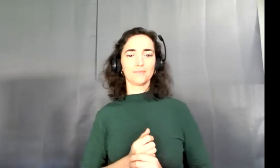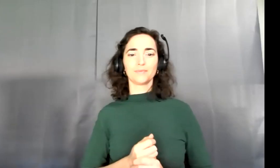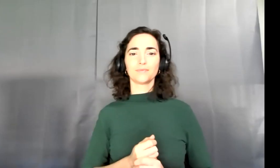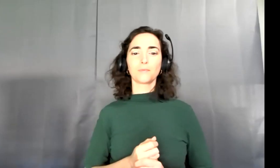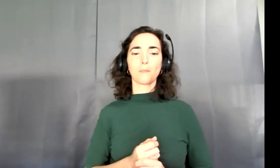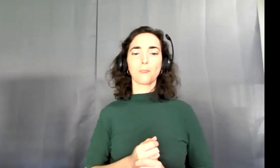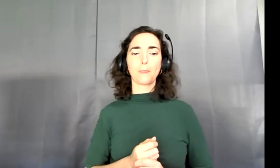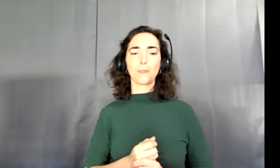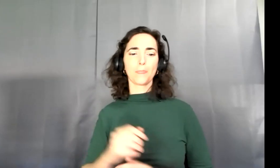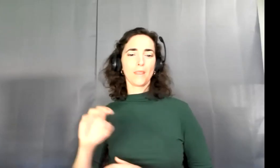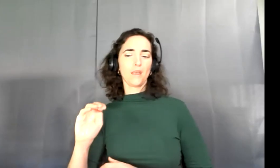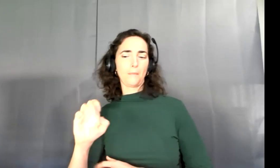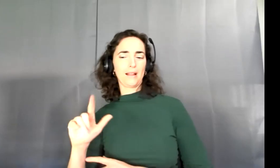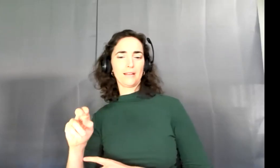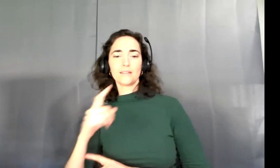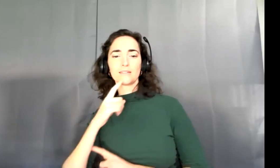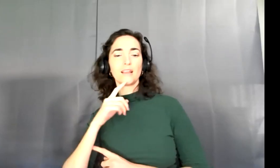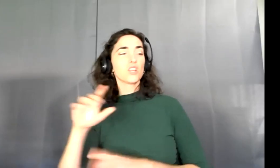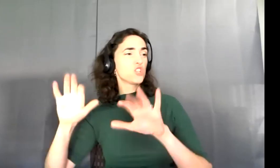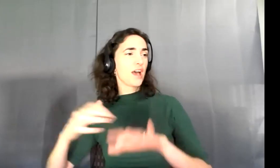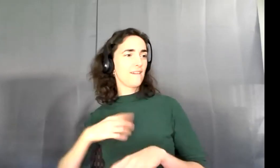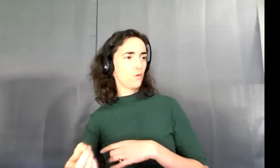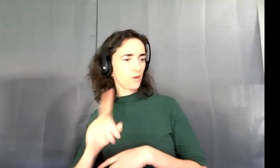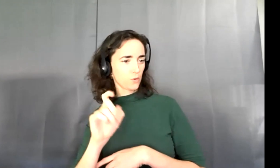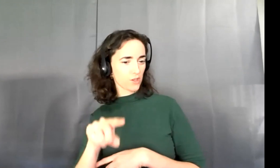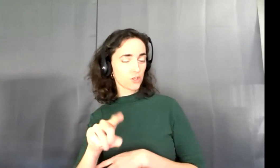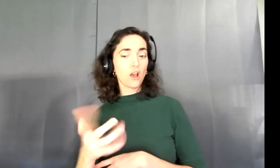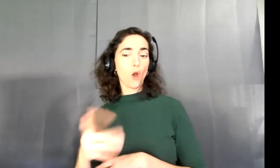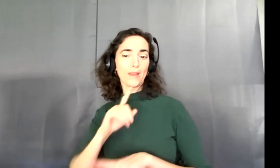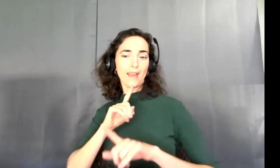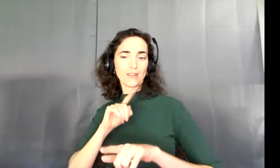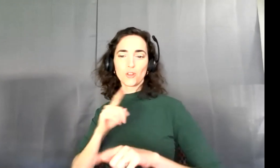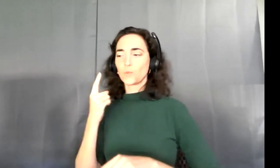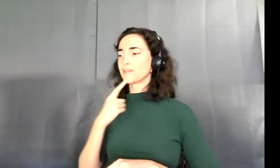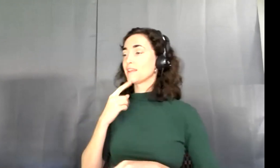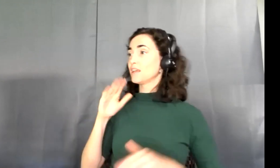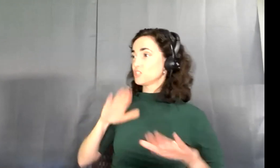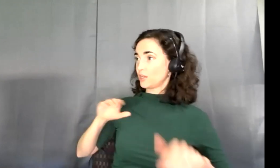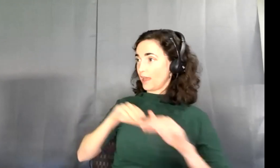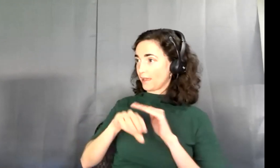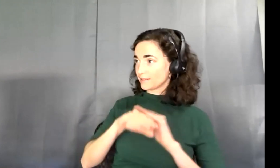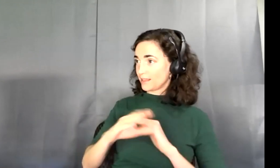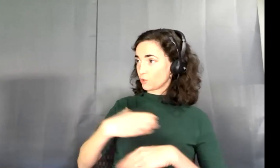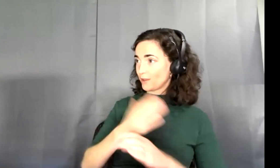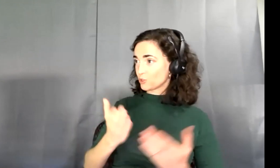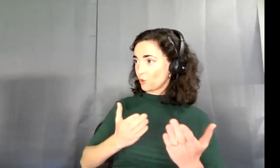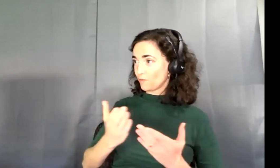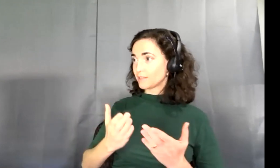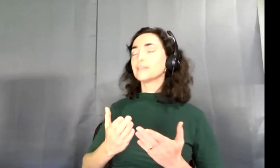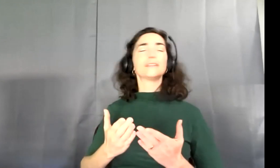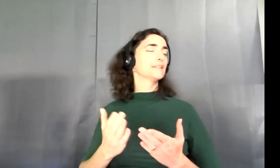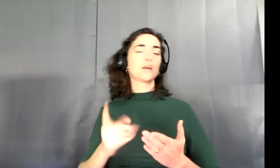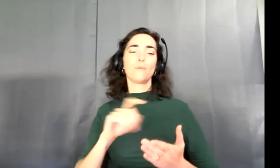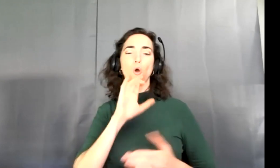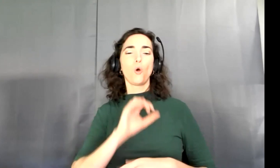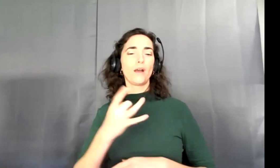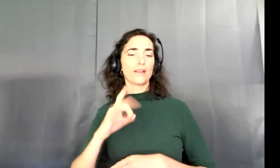So there is a question in the chat. One was already answered. Do you have XD children have access to the crisis services so they have to be 18 years or older.